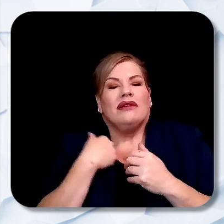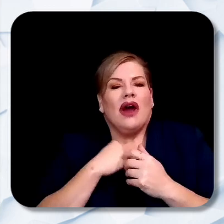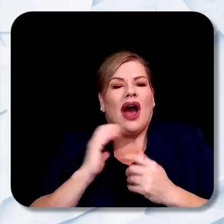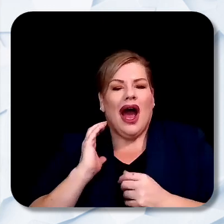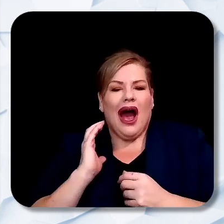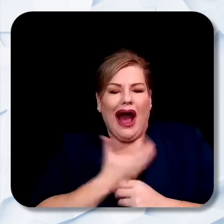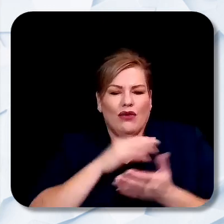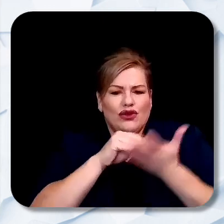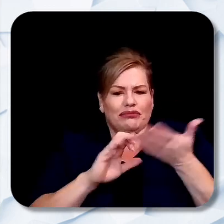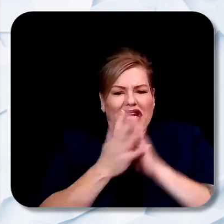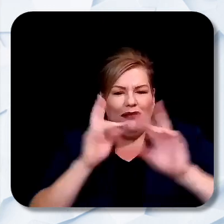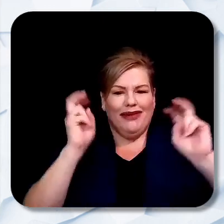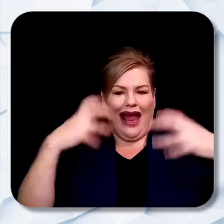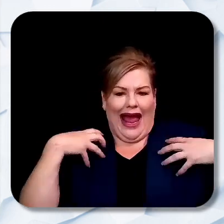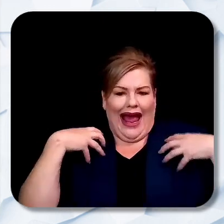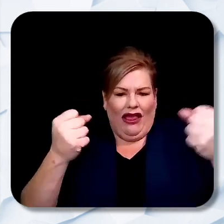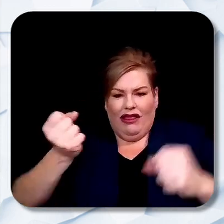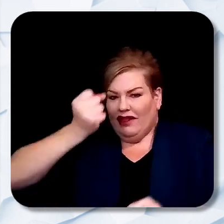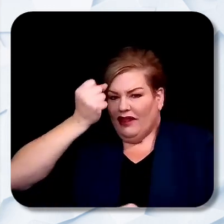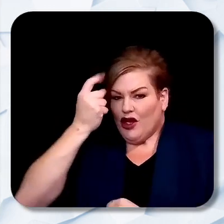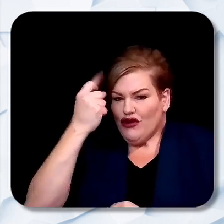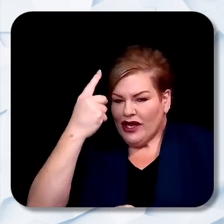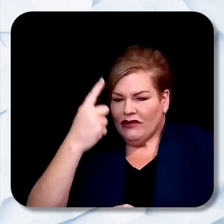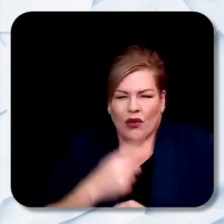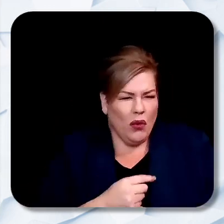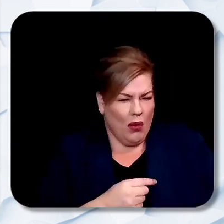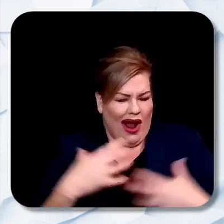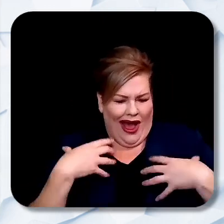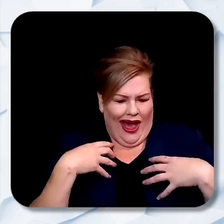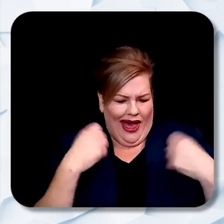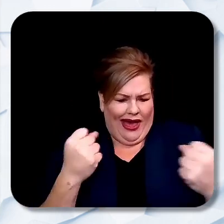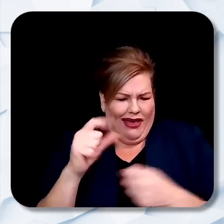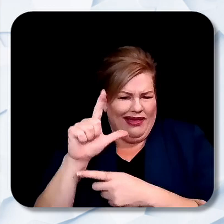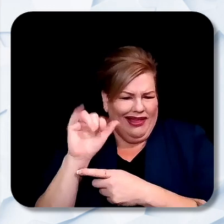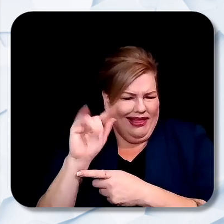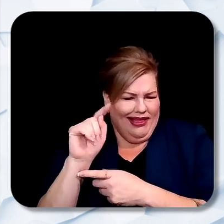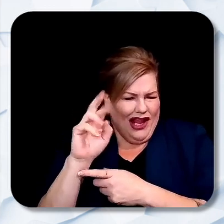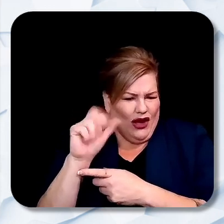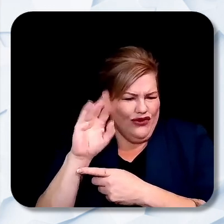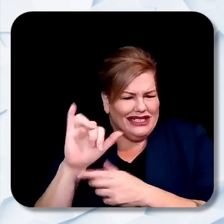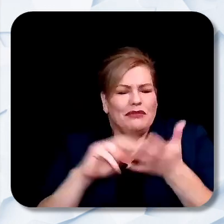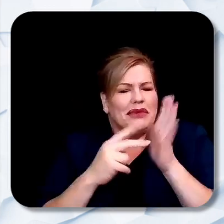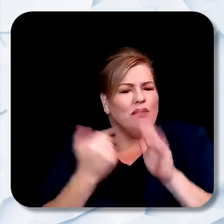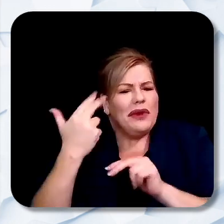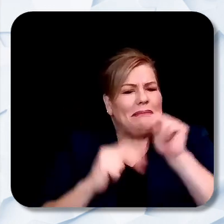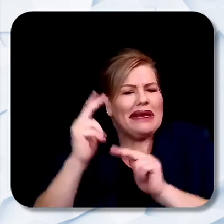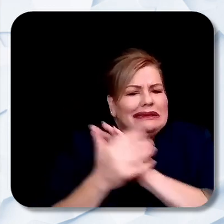So, what does that mean? What is health literacy, and why does that matter really? What we're hoping to do is build skills, build our twenty first century skills